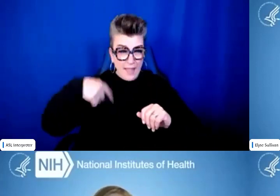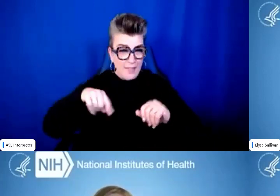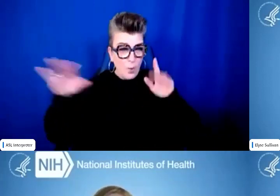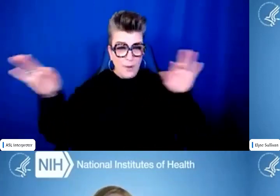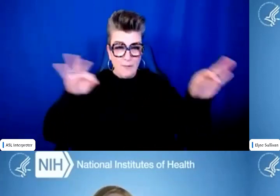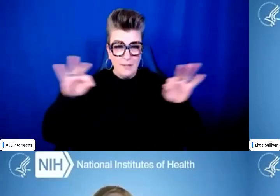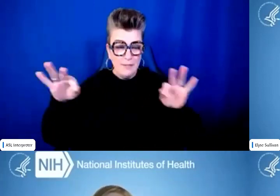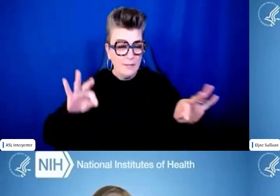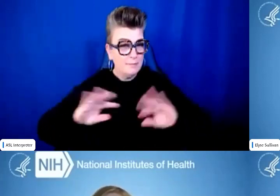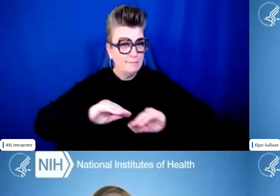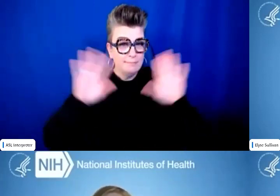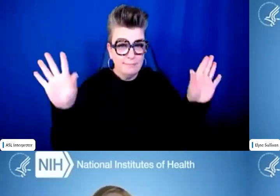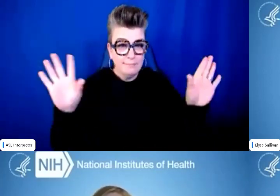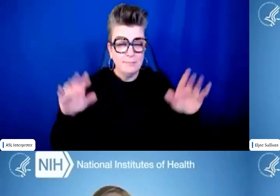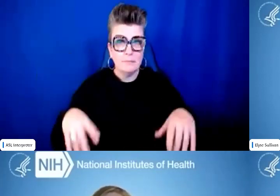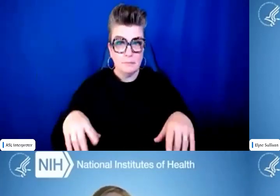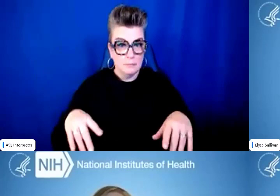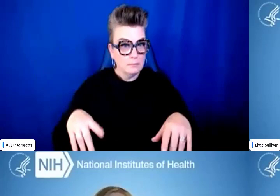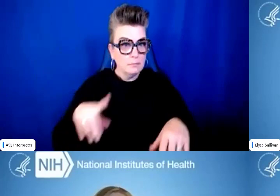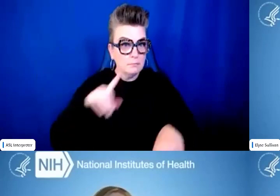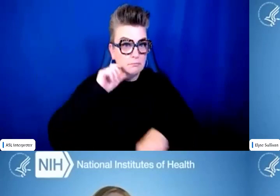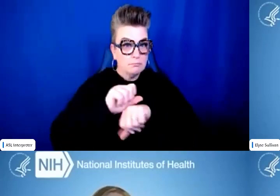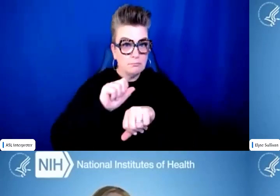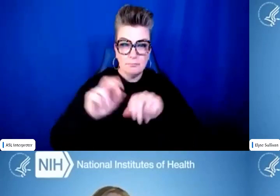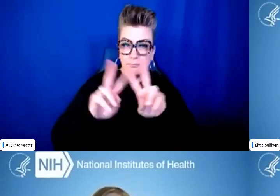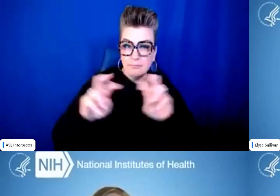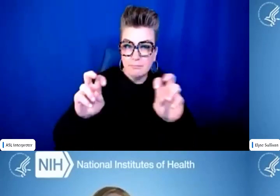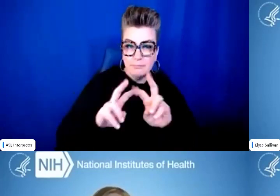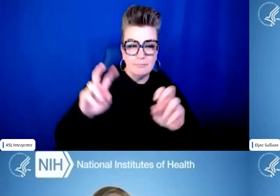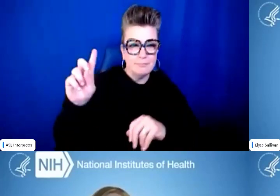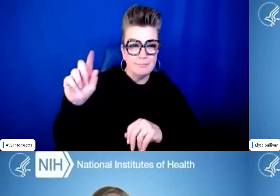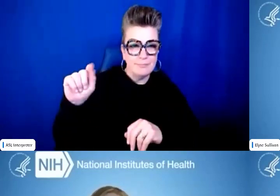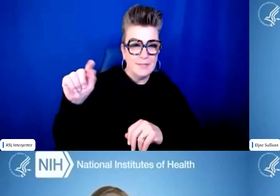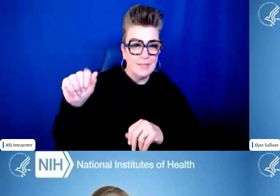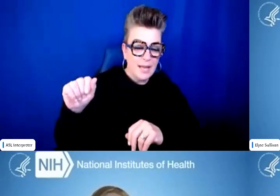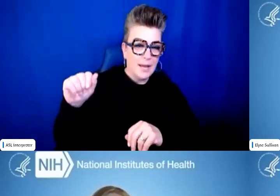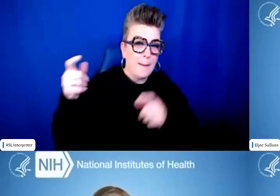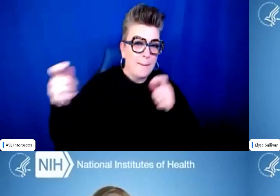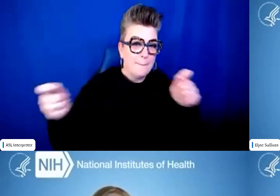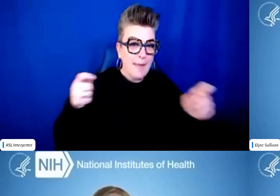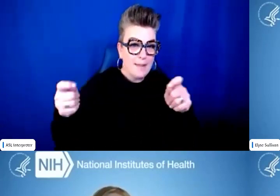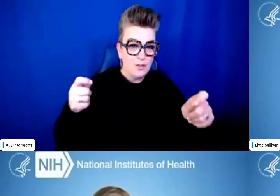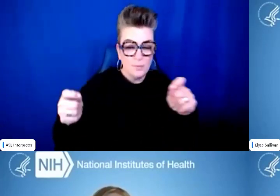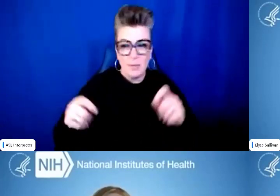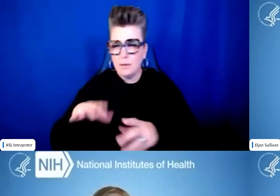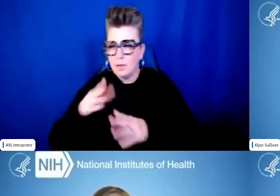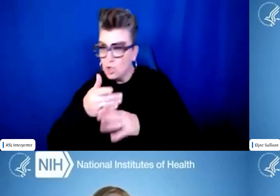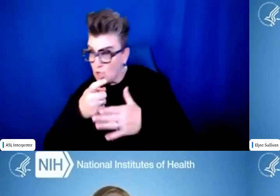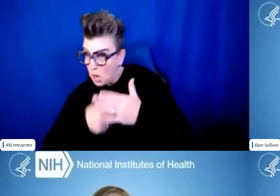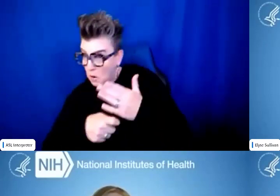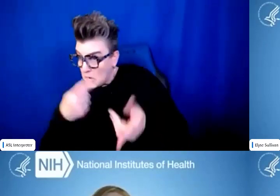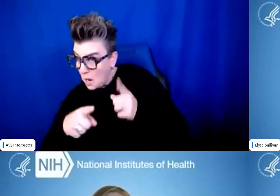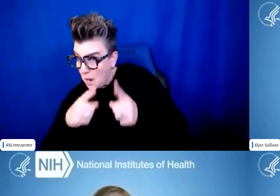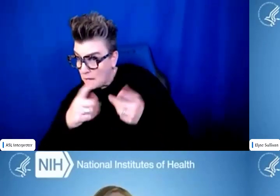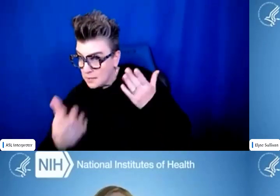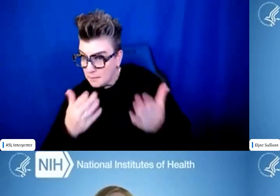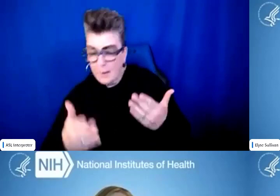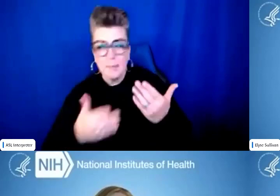that we will be actually assessing data management and sharing costs going forward to determine sort of the actual appropriate level of resources